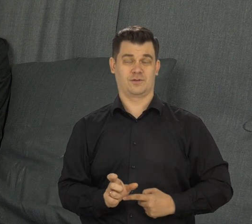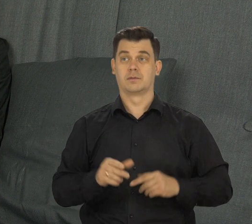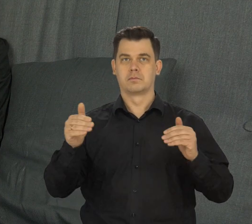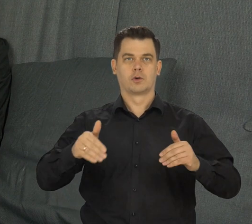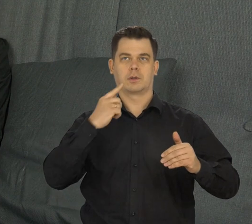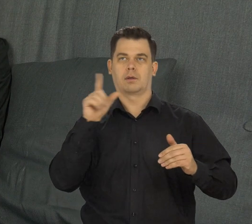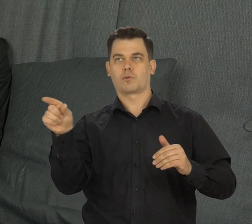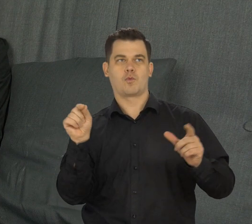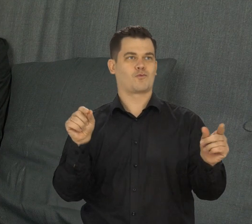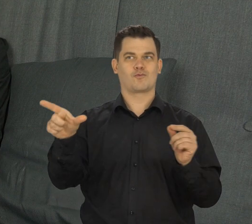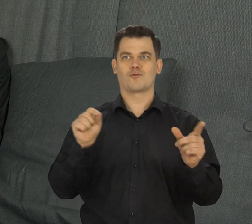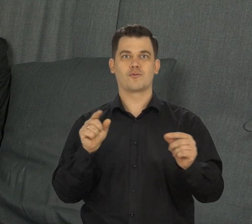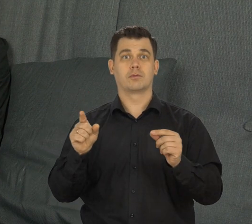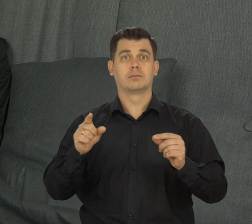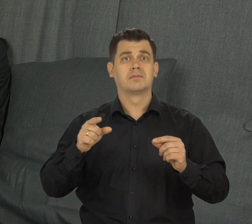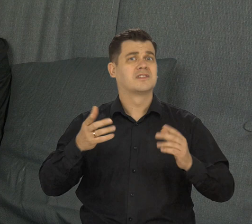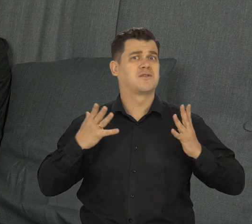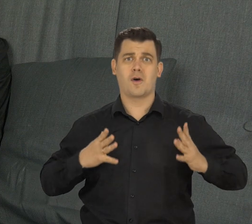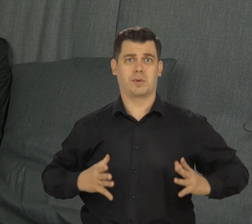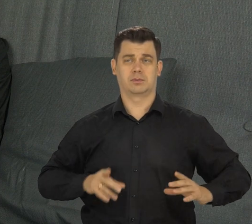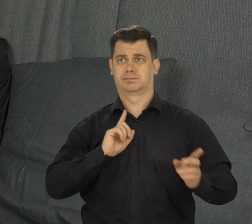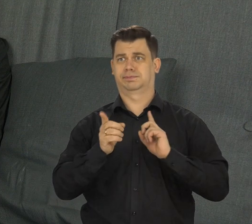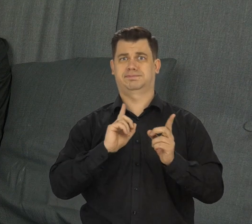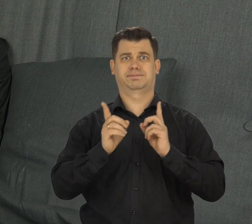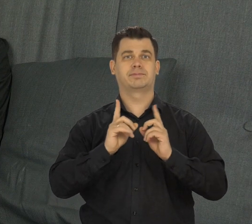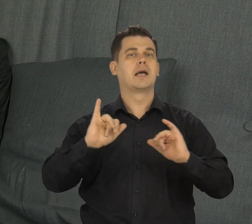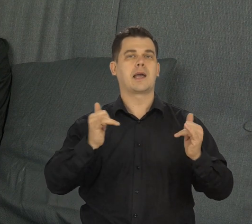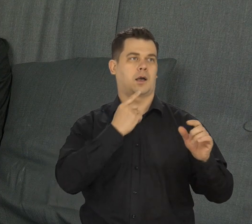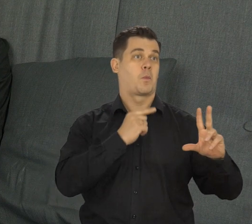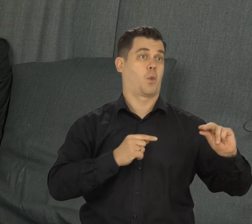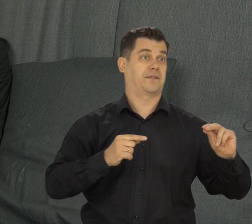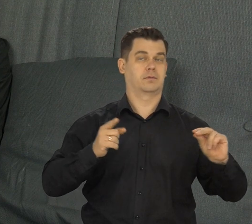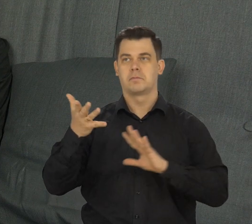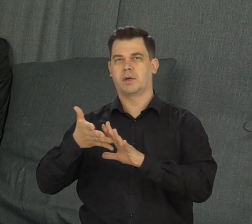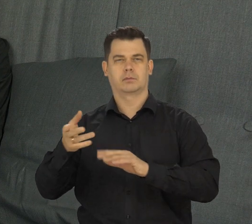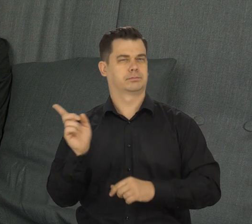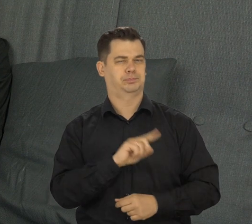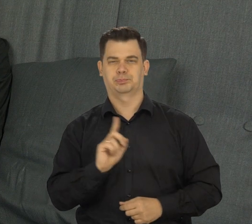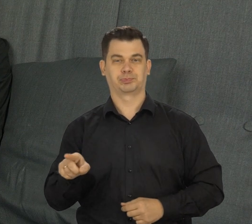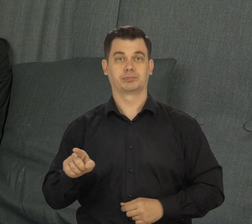with which we can communicate just as well as we can with a phonic language. I encourage you to learn Polish sign language,